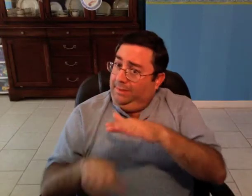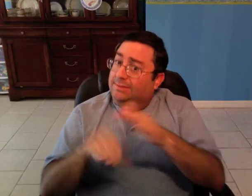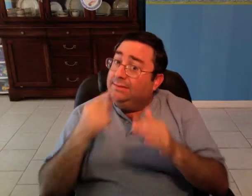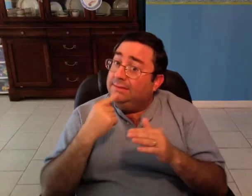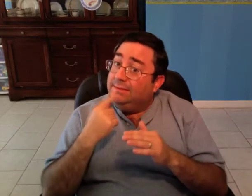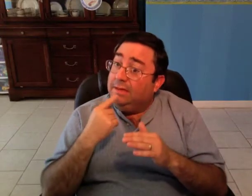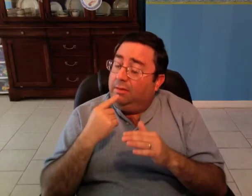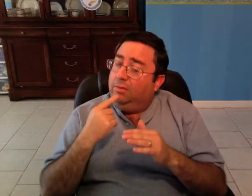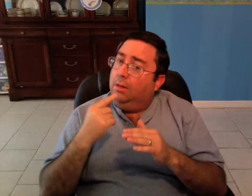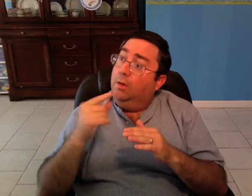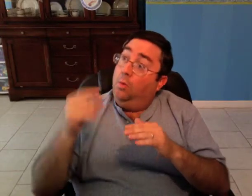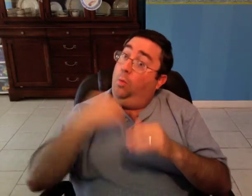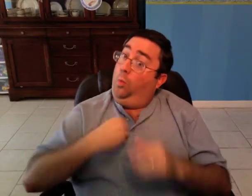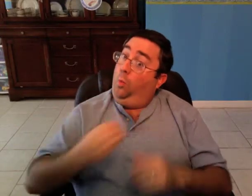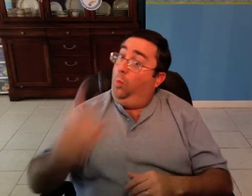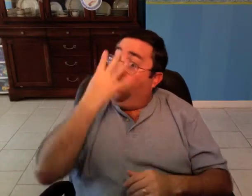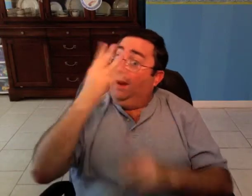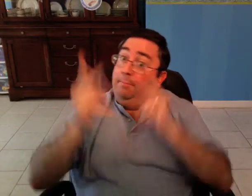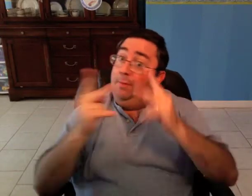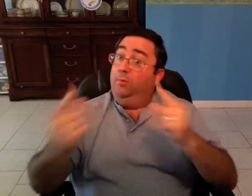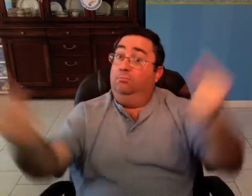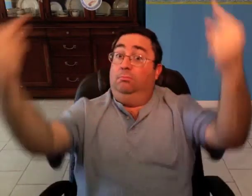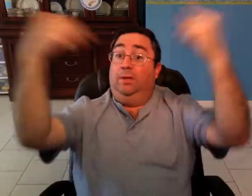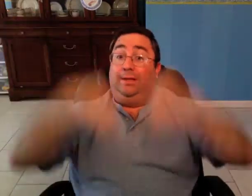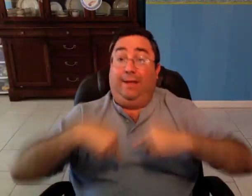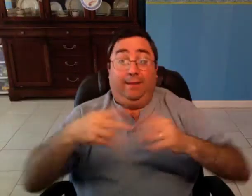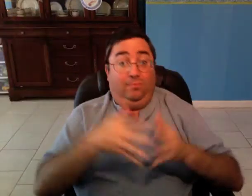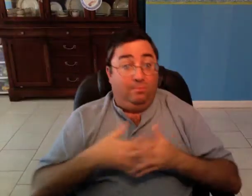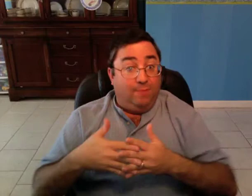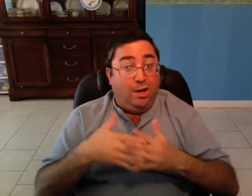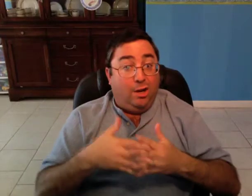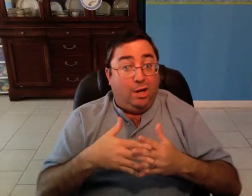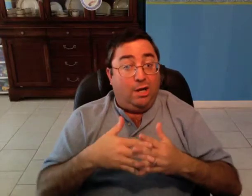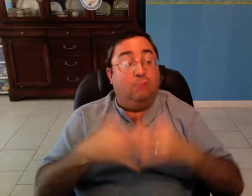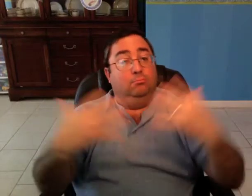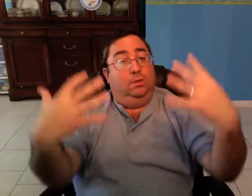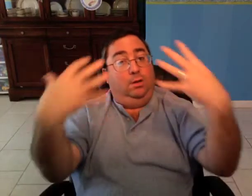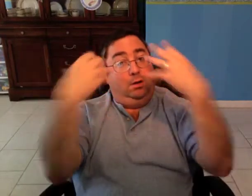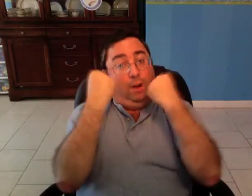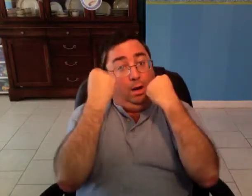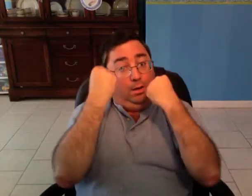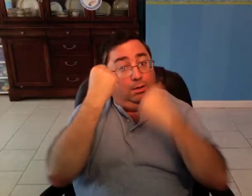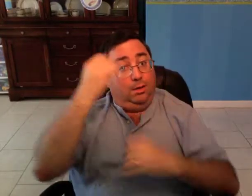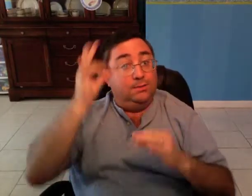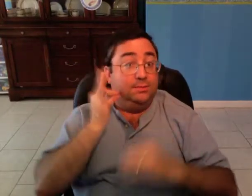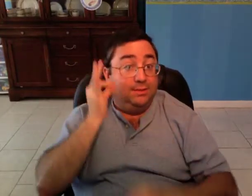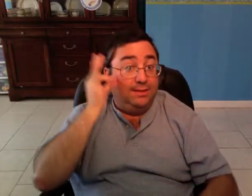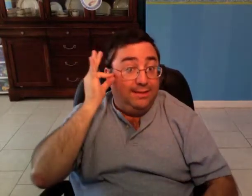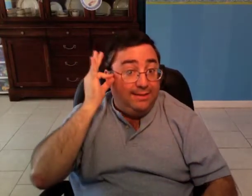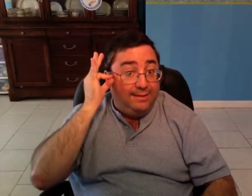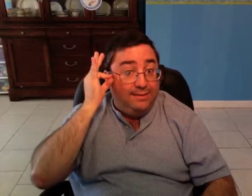He's basically saying that White people came to America and colonized the Indians,